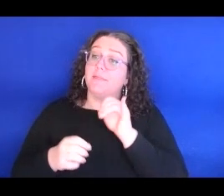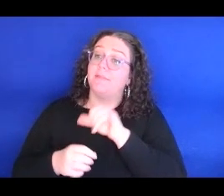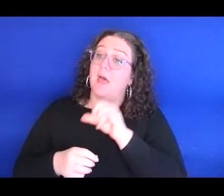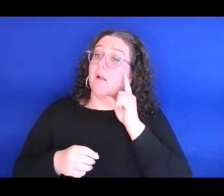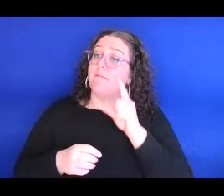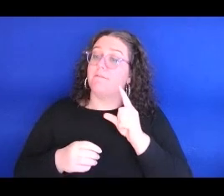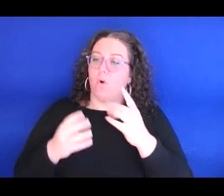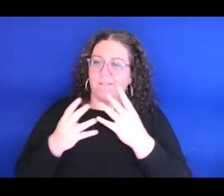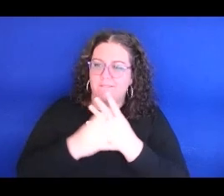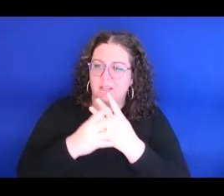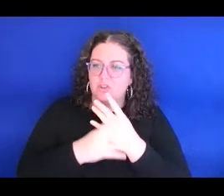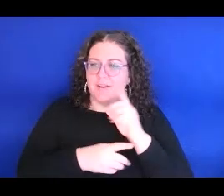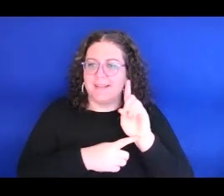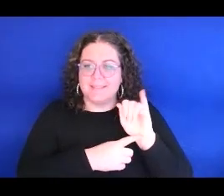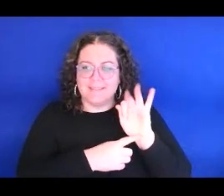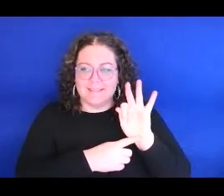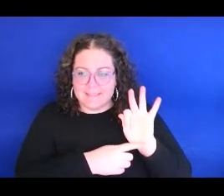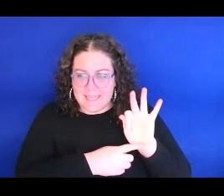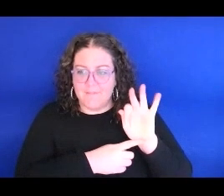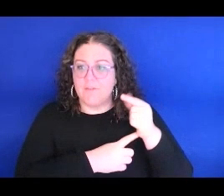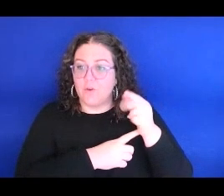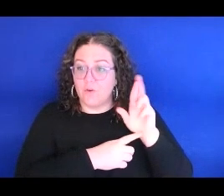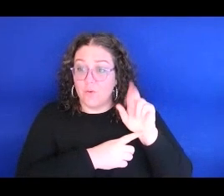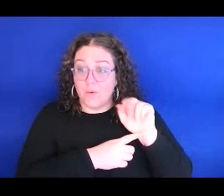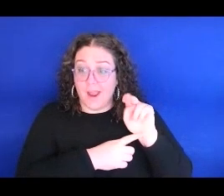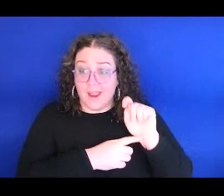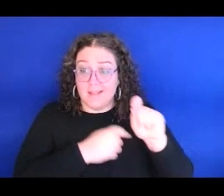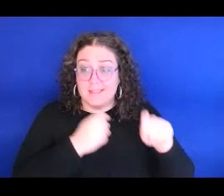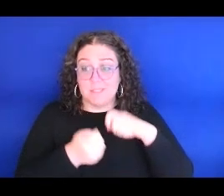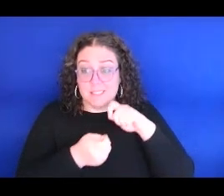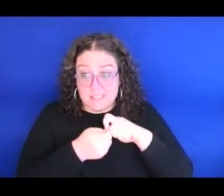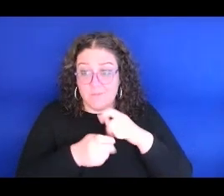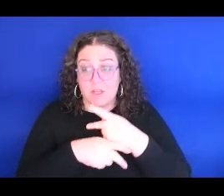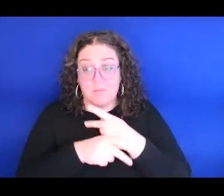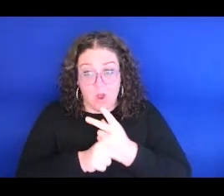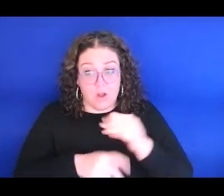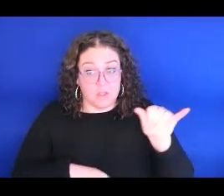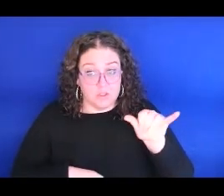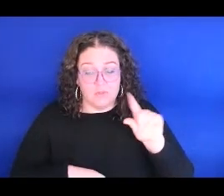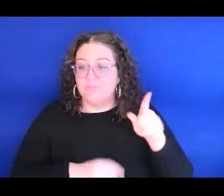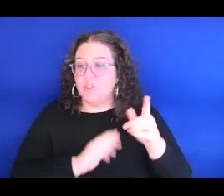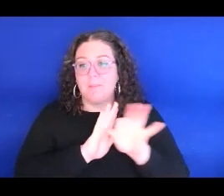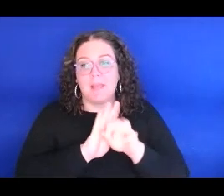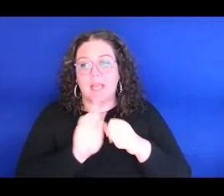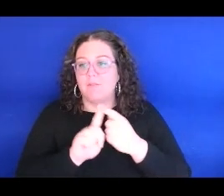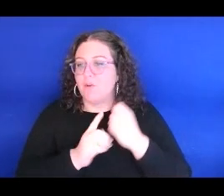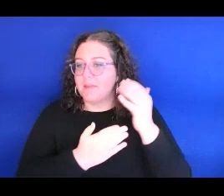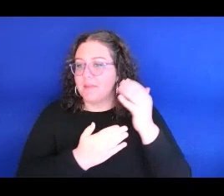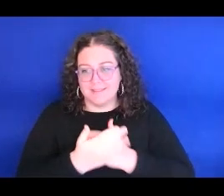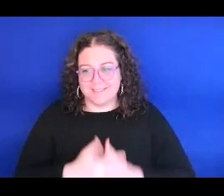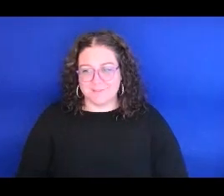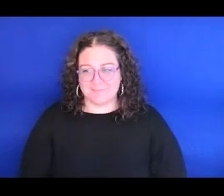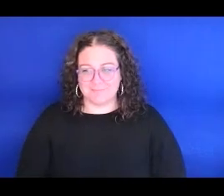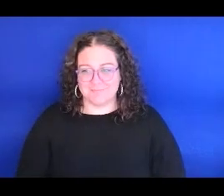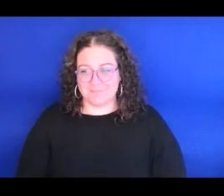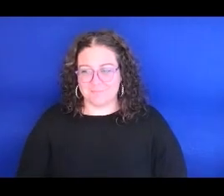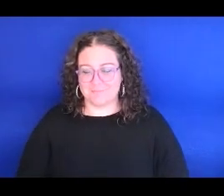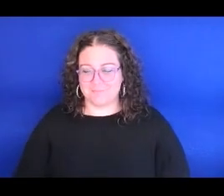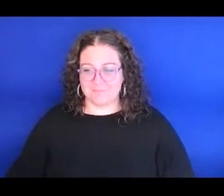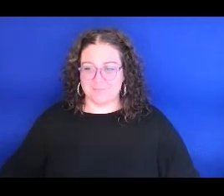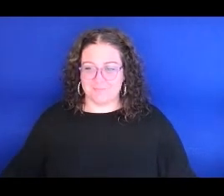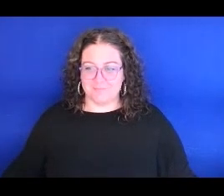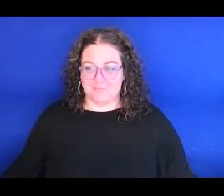using the “Grant” filter just select the appropriate DIF grant from the list.